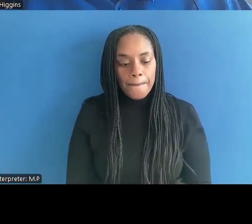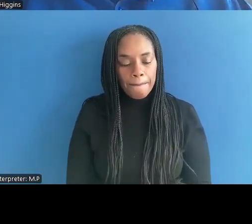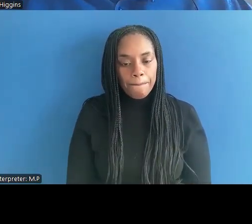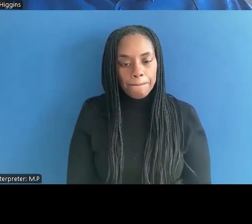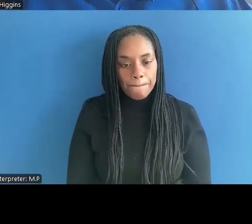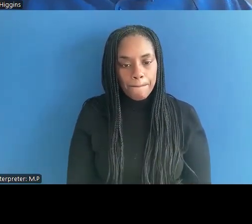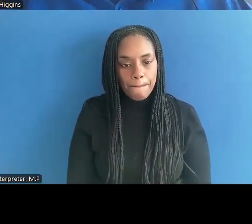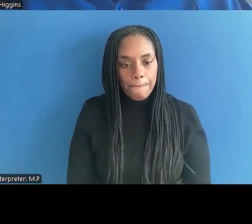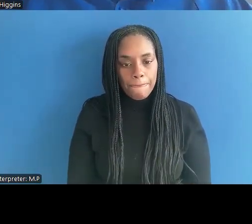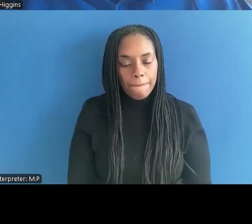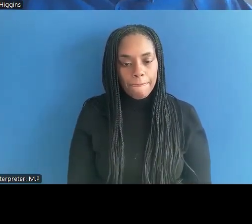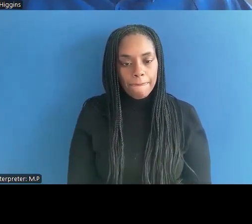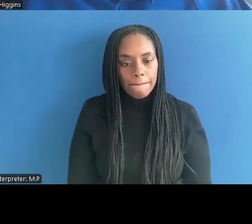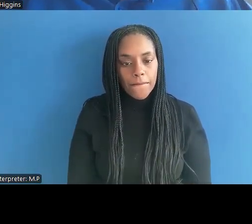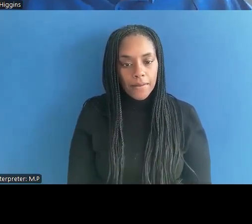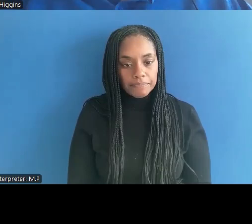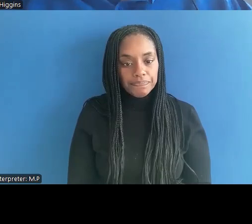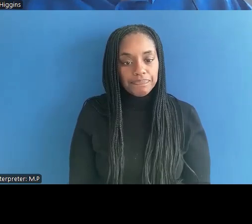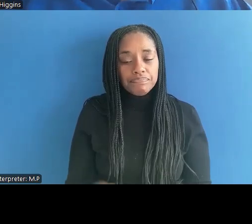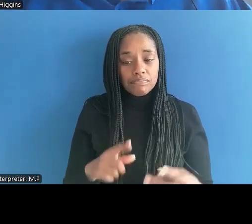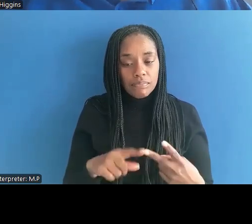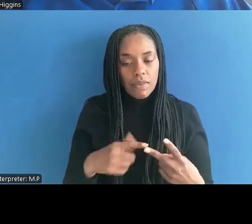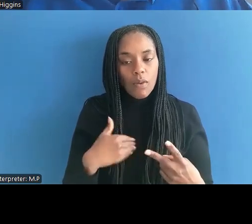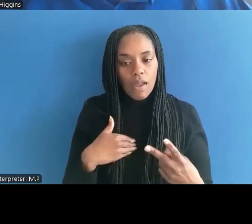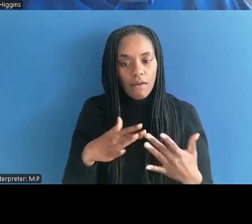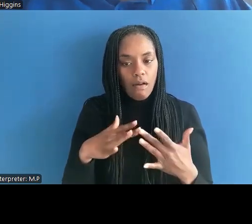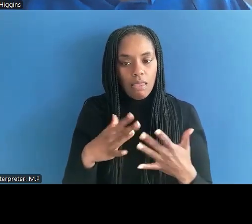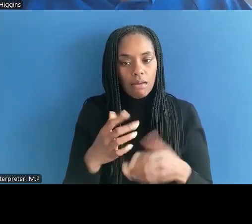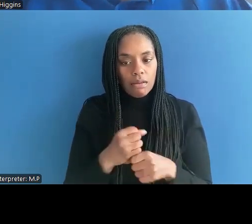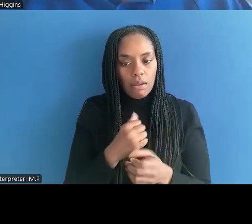And also a online get help form that you can access.